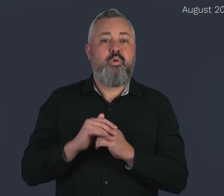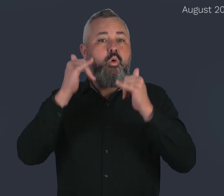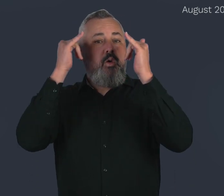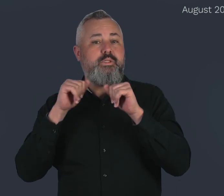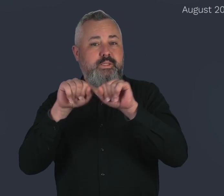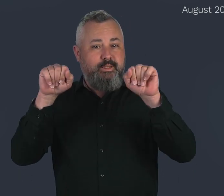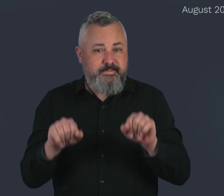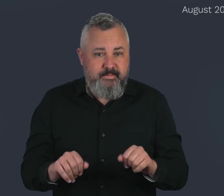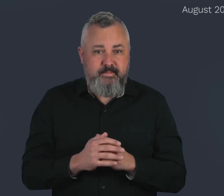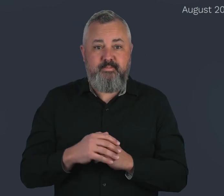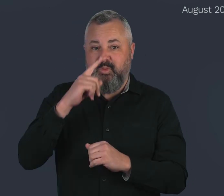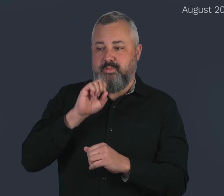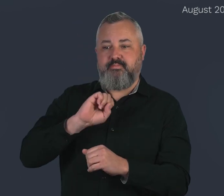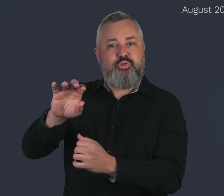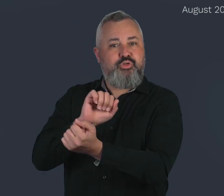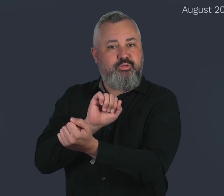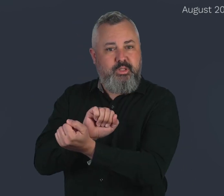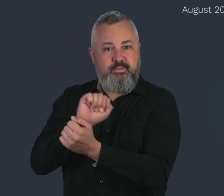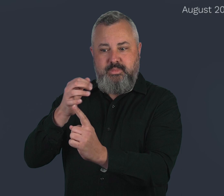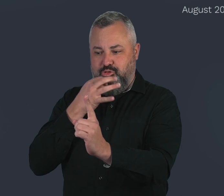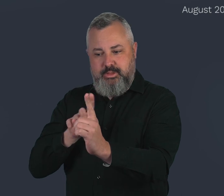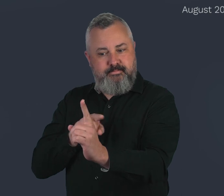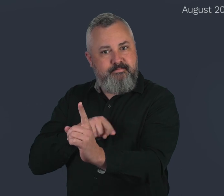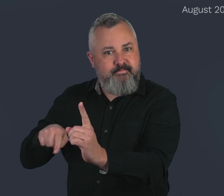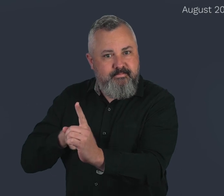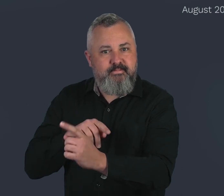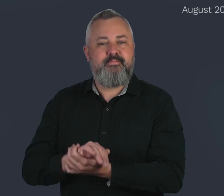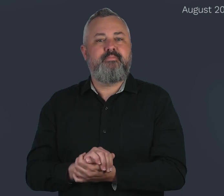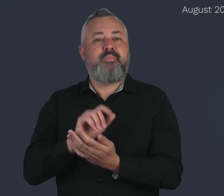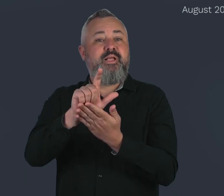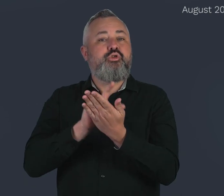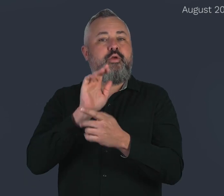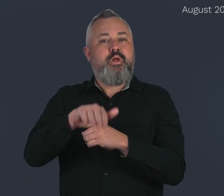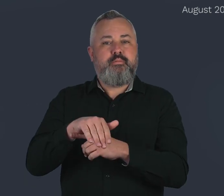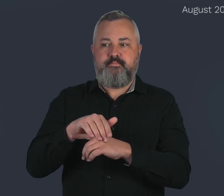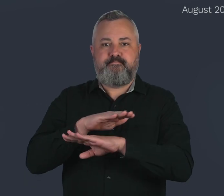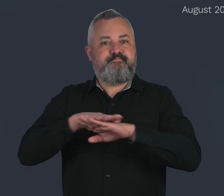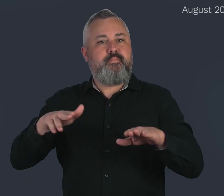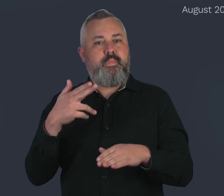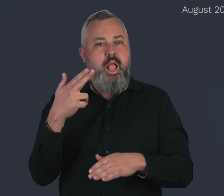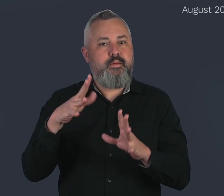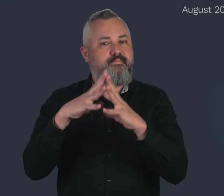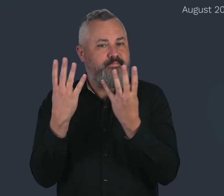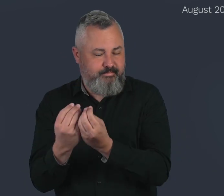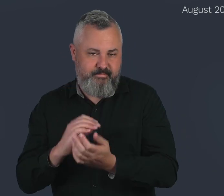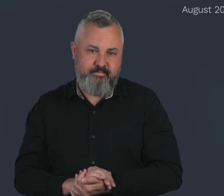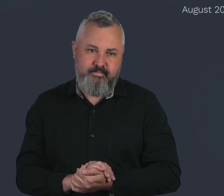children of incarcerated parents and firearms prohibition legislation.